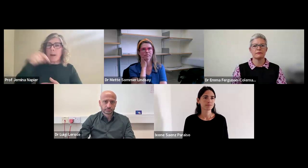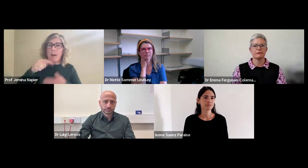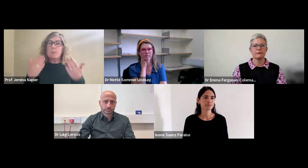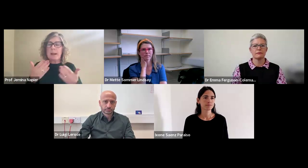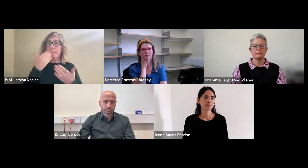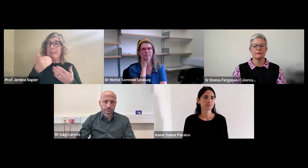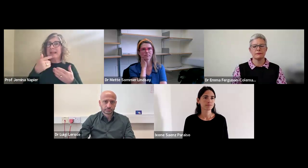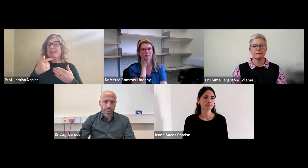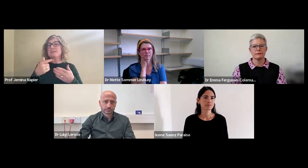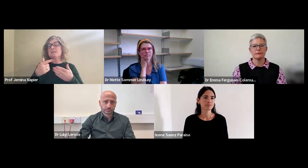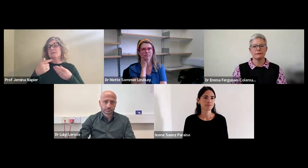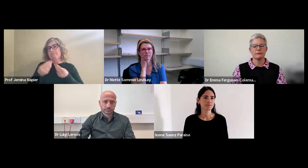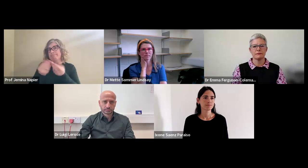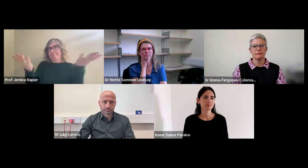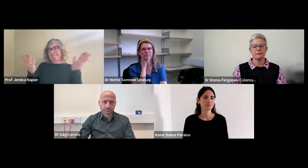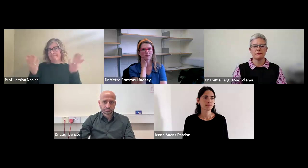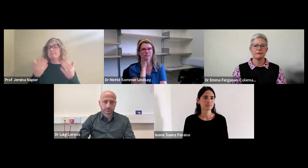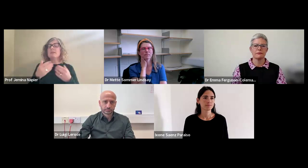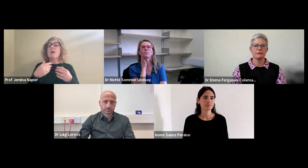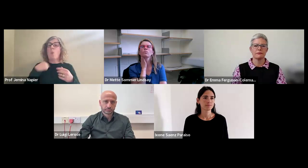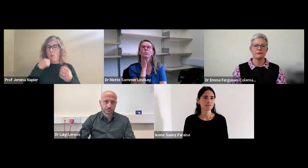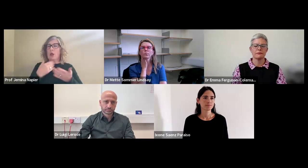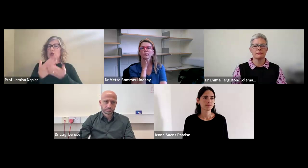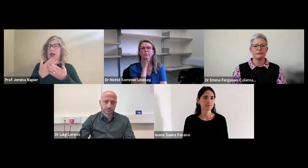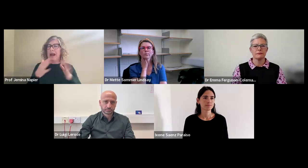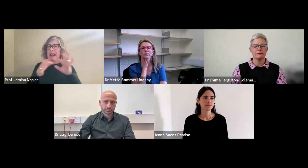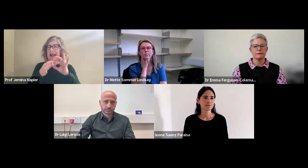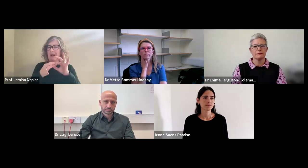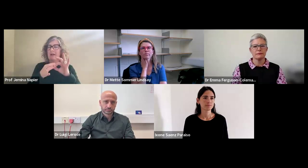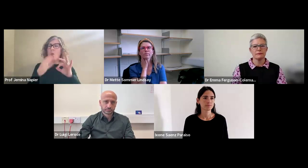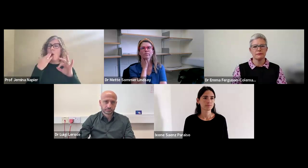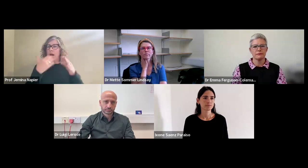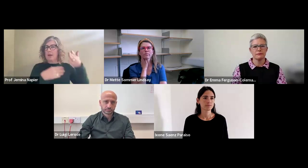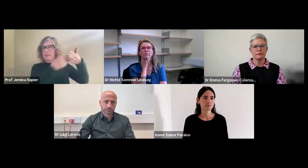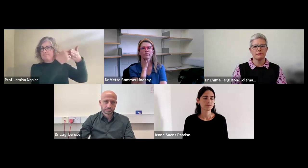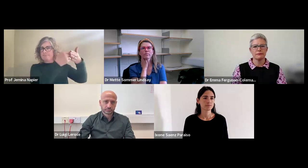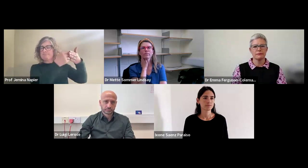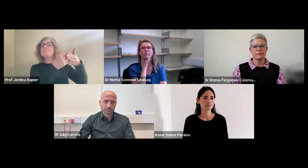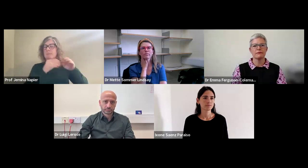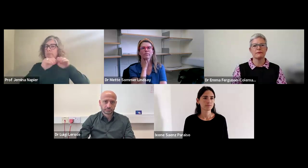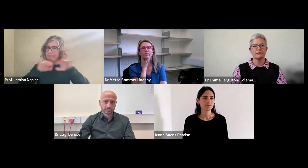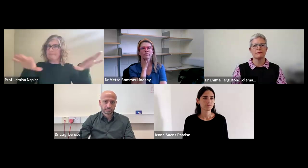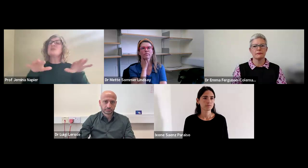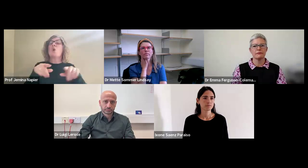and the topic here and couldn't make it, please do pass on the message and we'll share the link